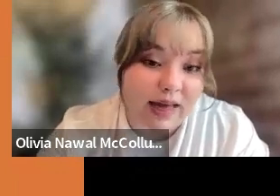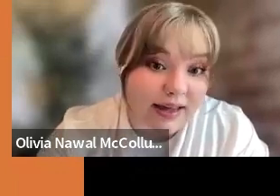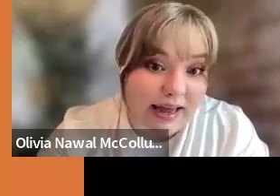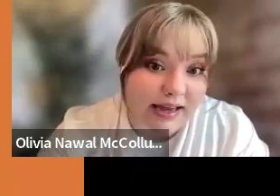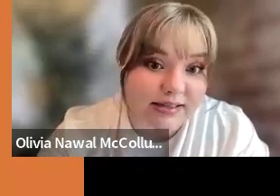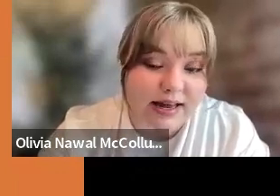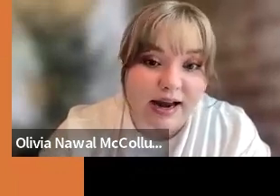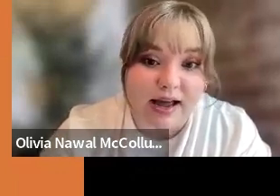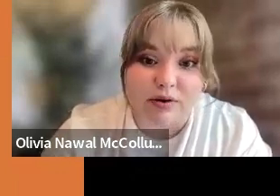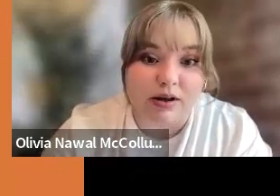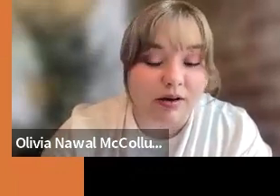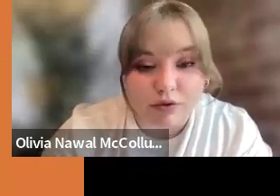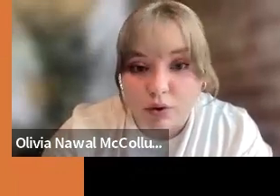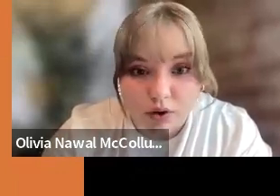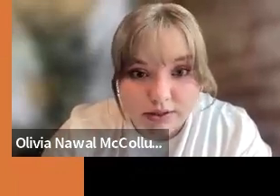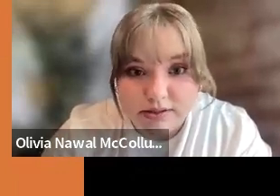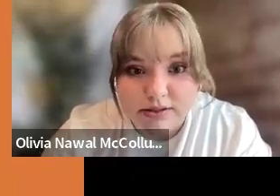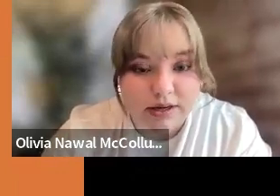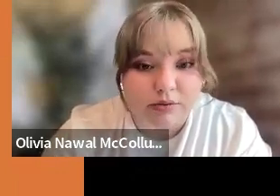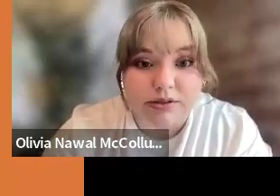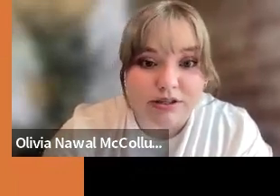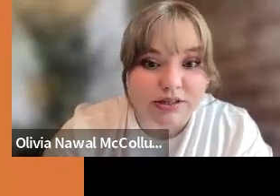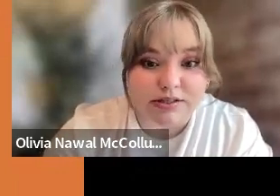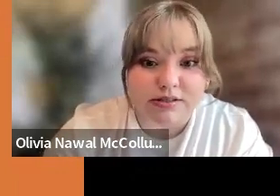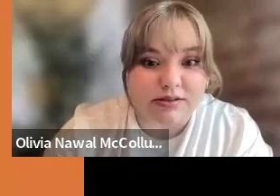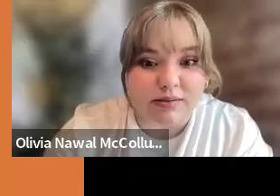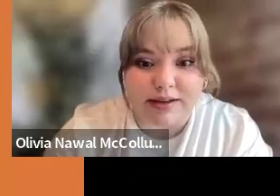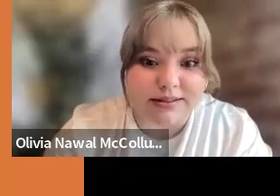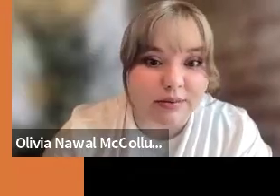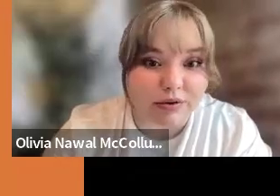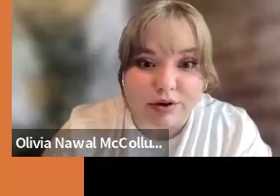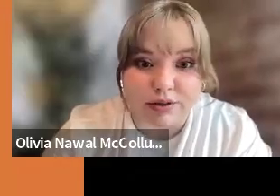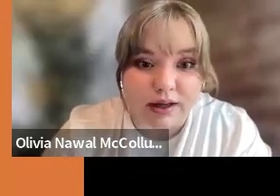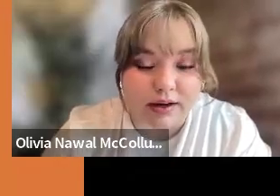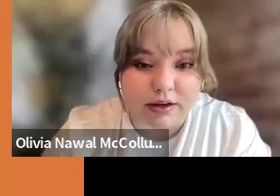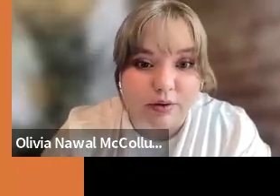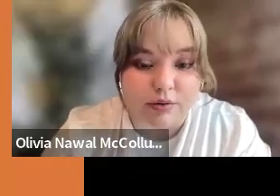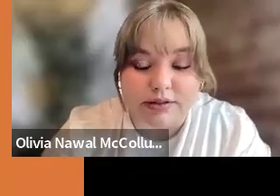that is a luxury to be able to sit down and take the time